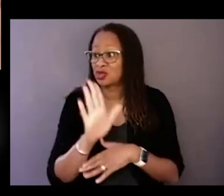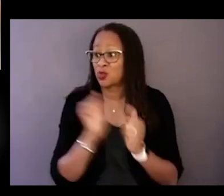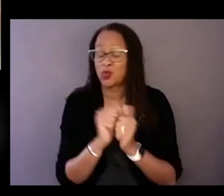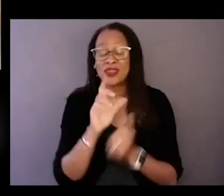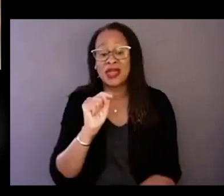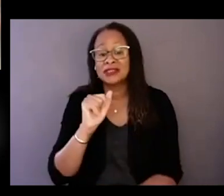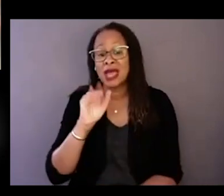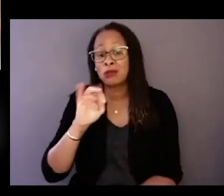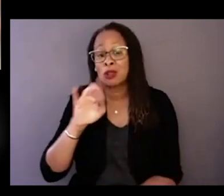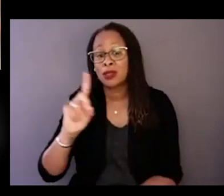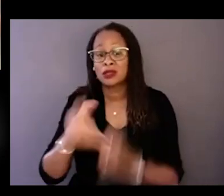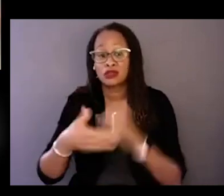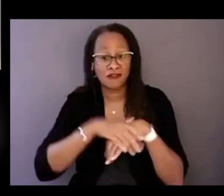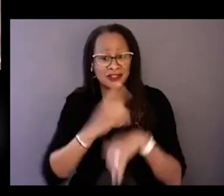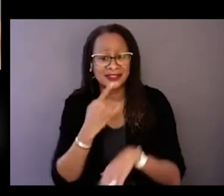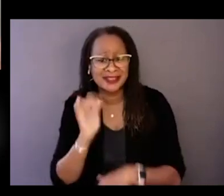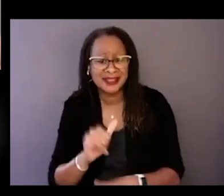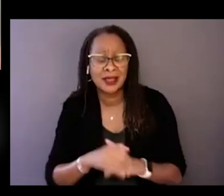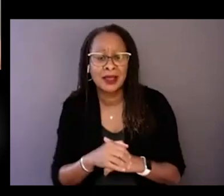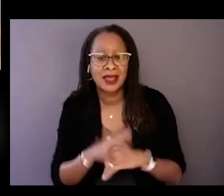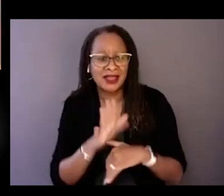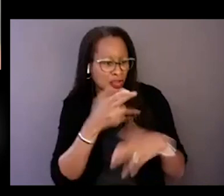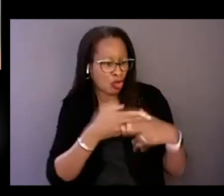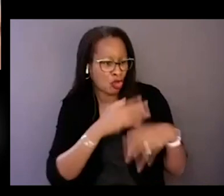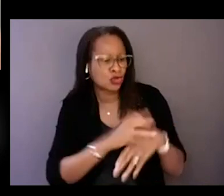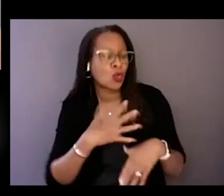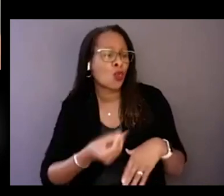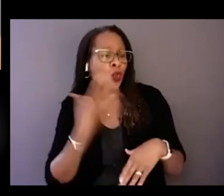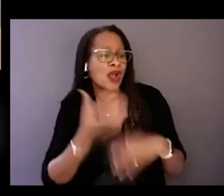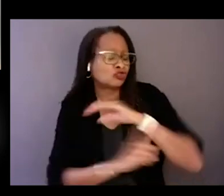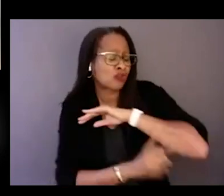and says they call you white trash. What do you think of that?